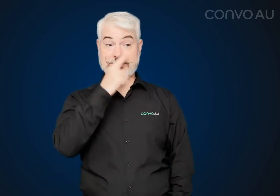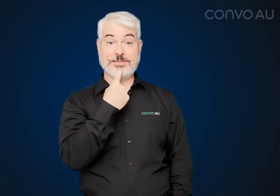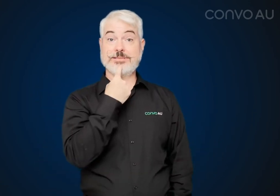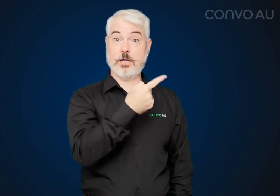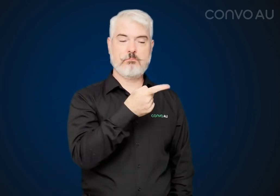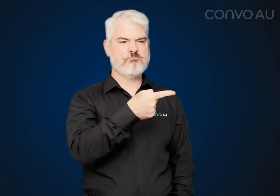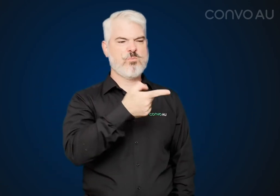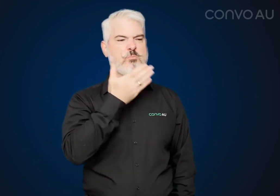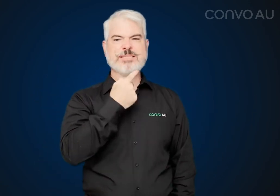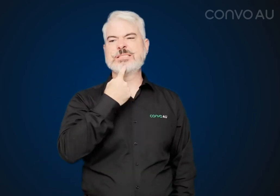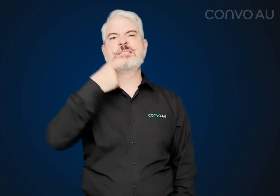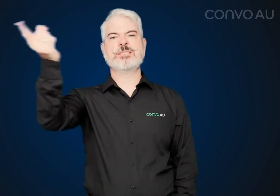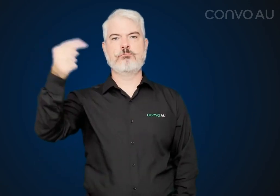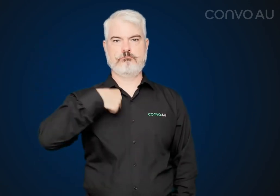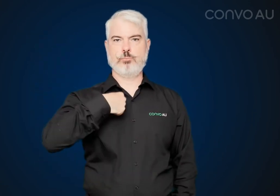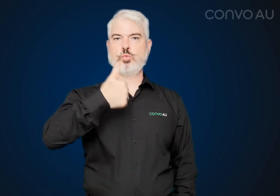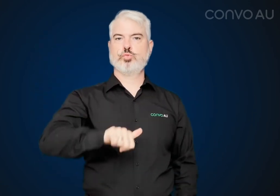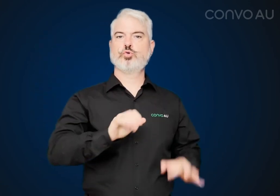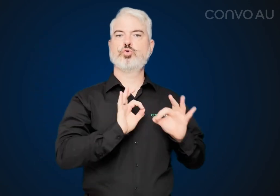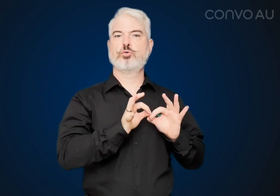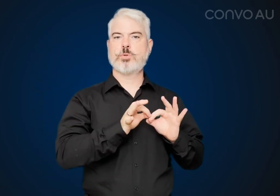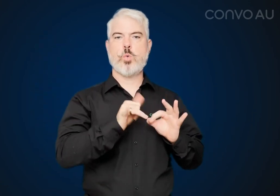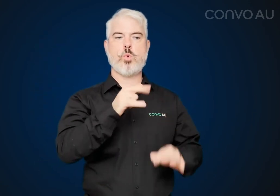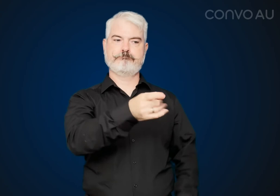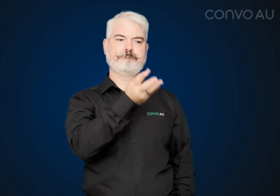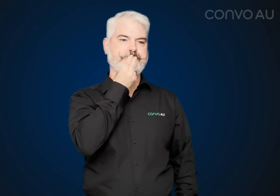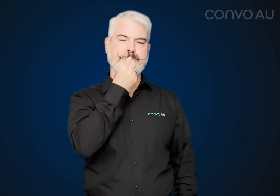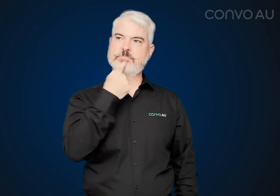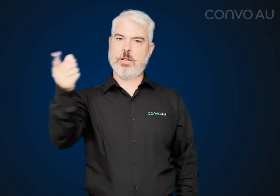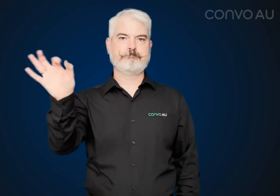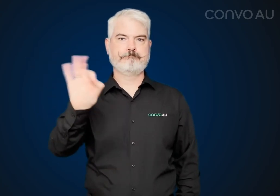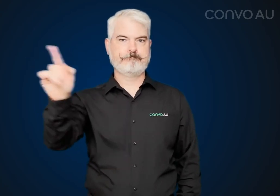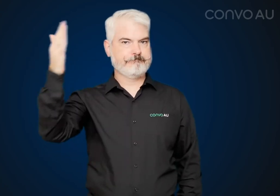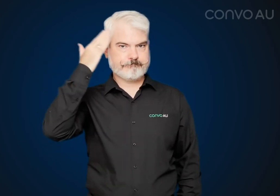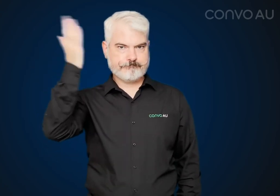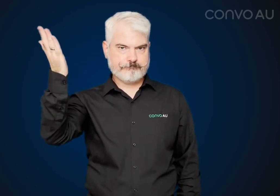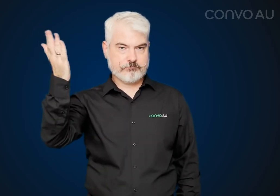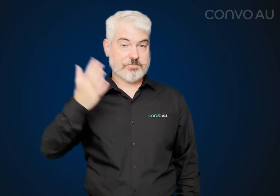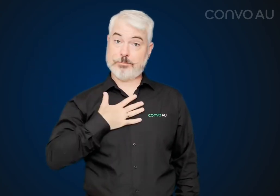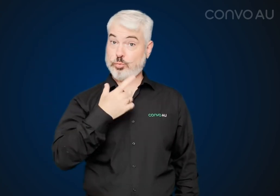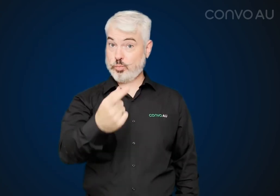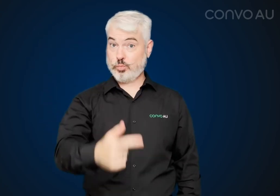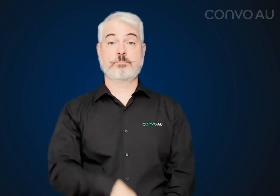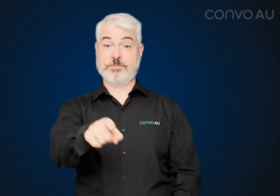You can also tell the Video Interpreter if you want to disclose that you are talking through a sign language interpreter or not.